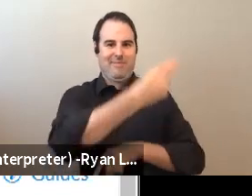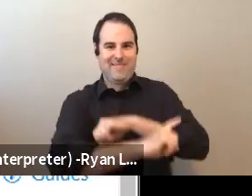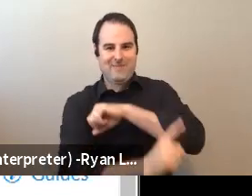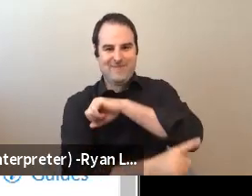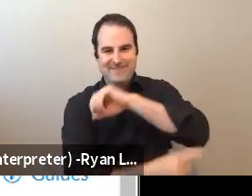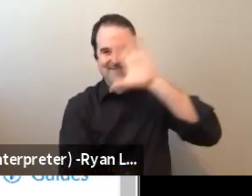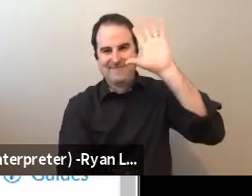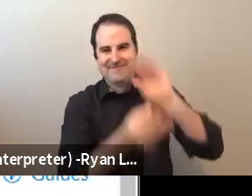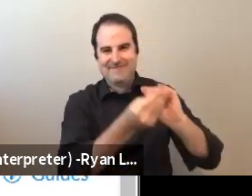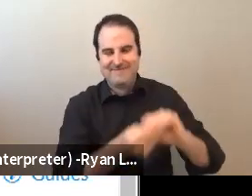Susi Nitzel: Looks like Jennifer has a question.